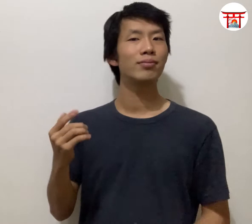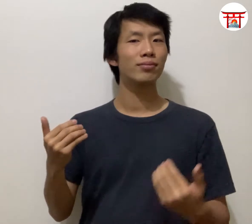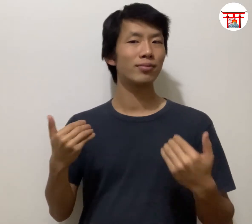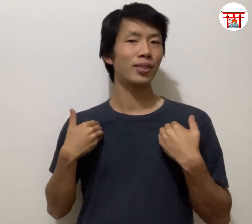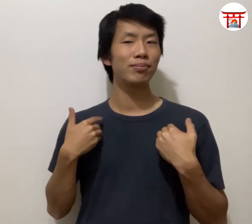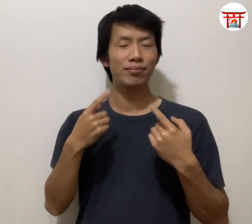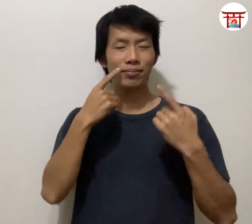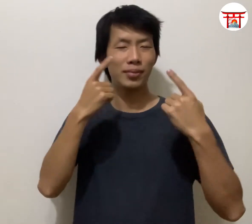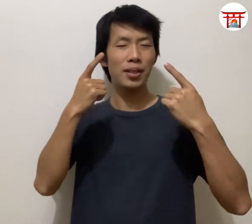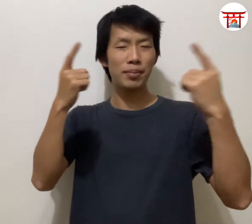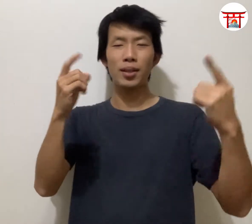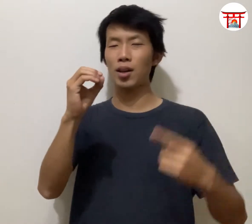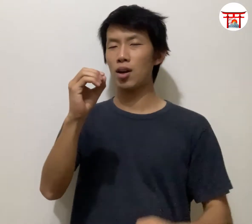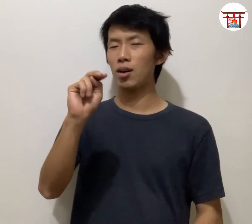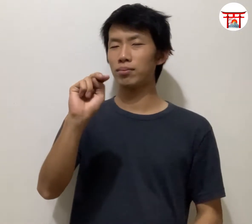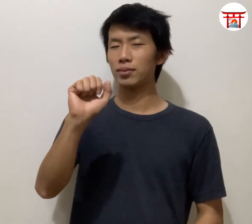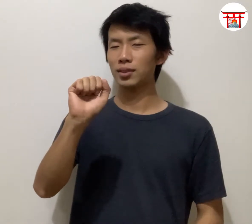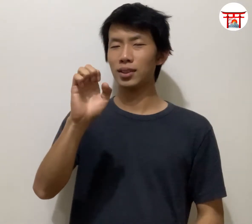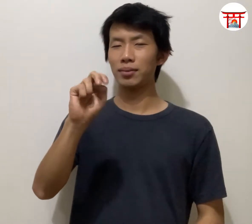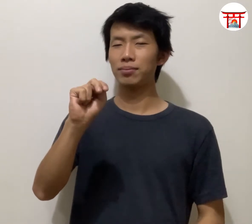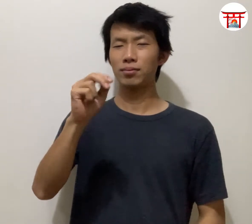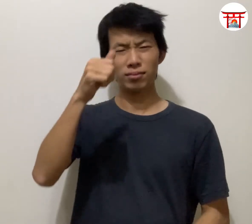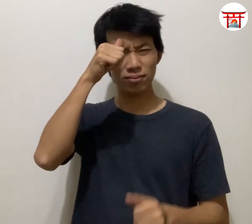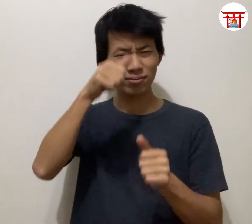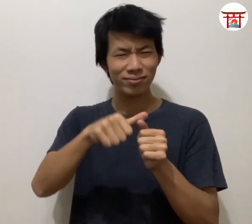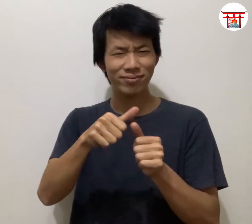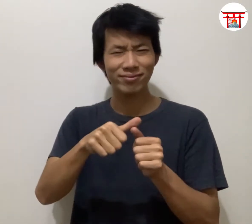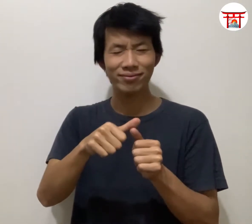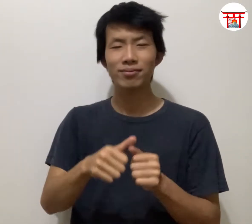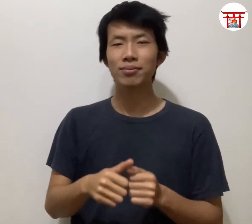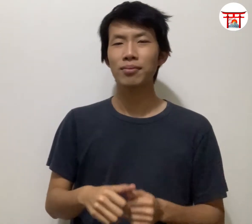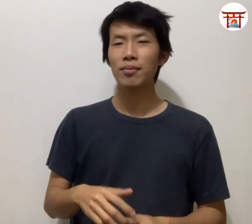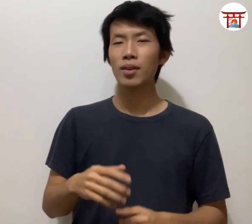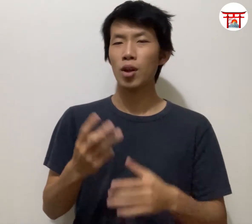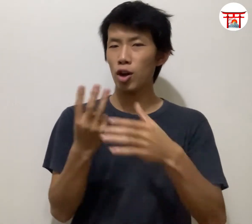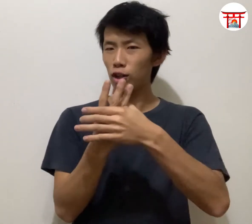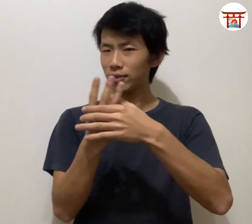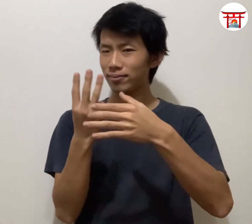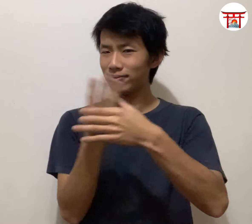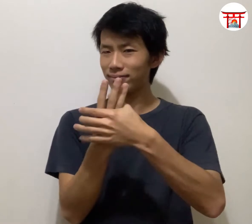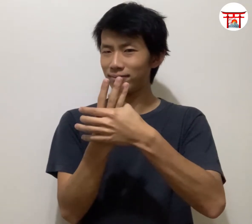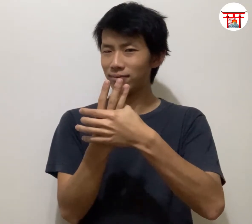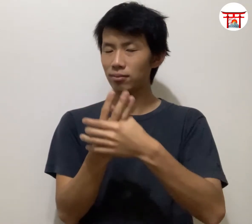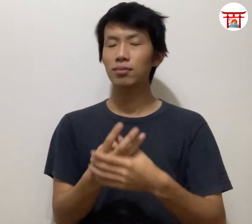There is a famous onsen. Do you remember the sign for onsen?